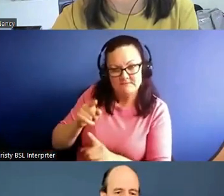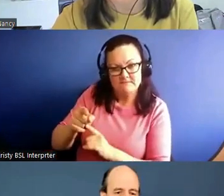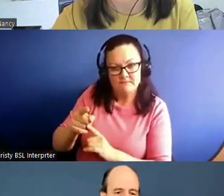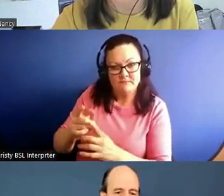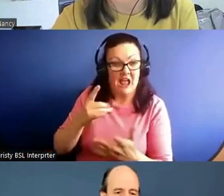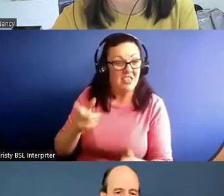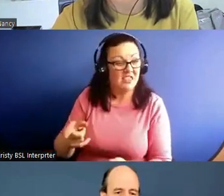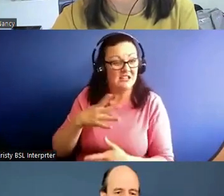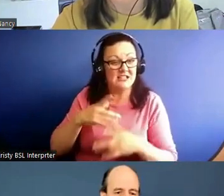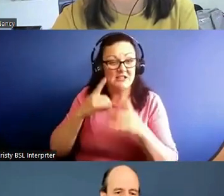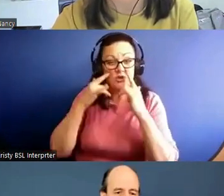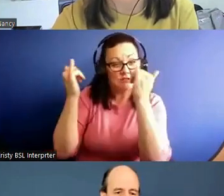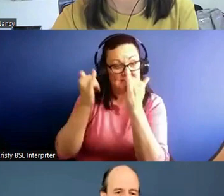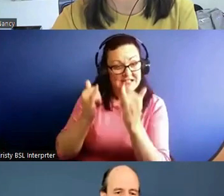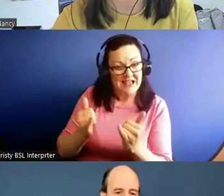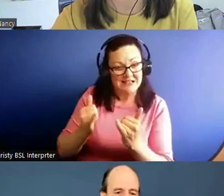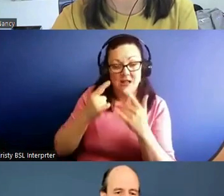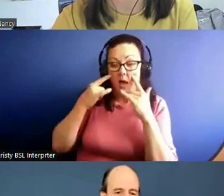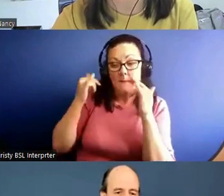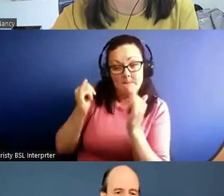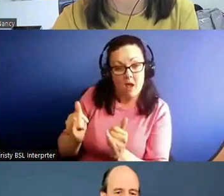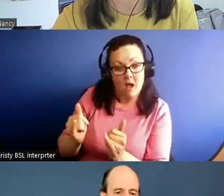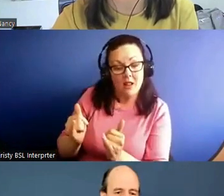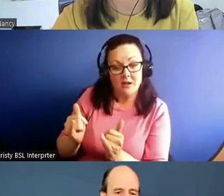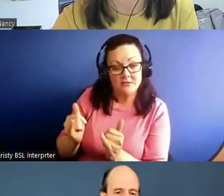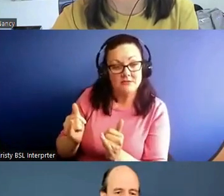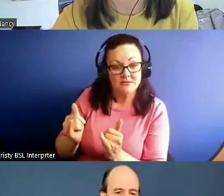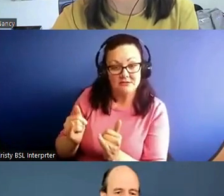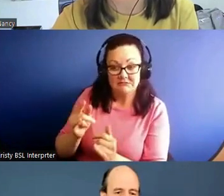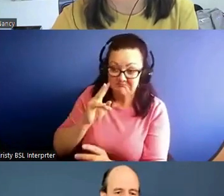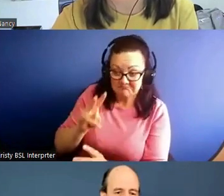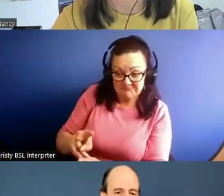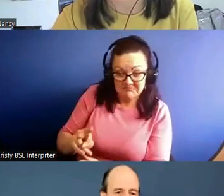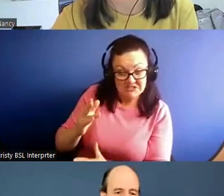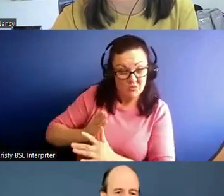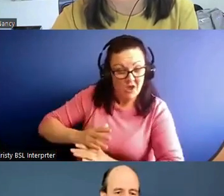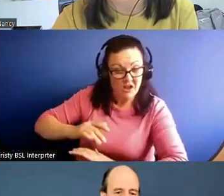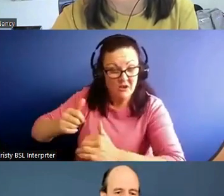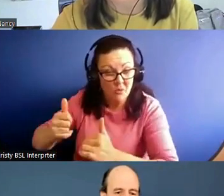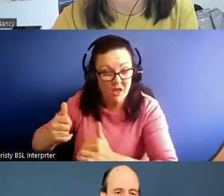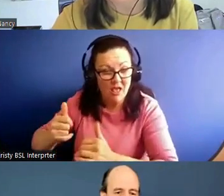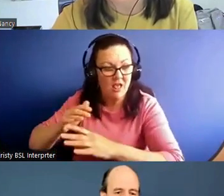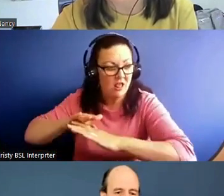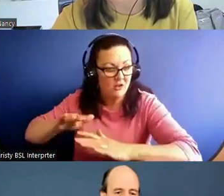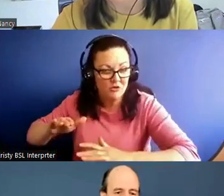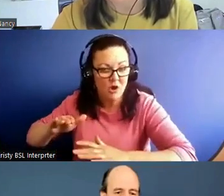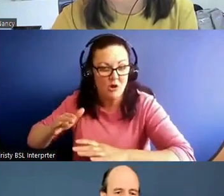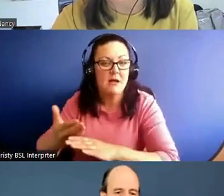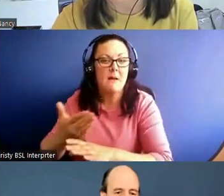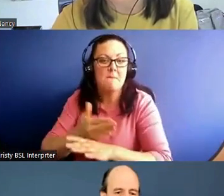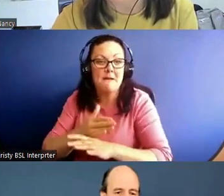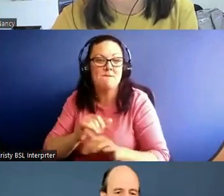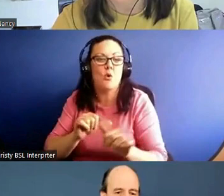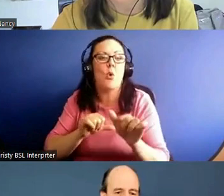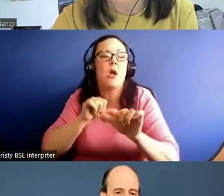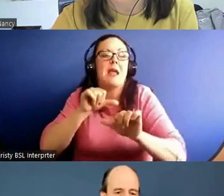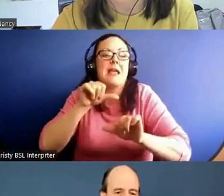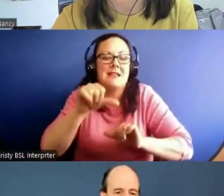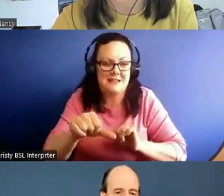via piloting to see whether they are doing what you want them to do prior to going to the next building block at the next step